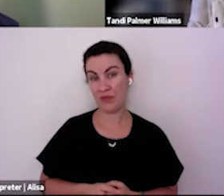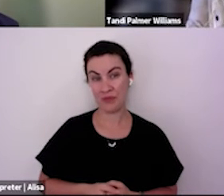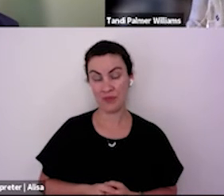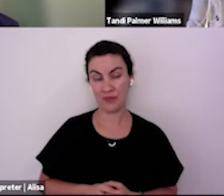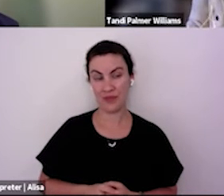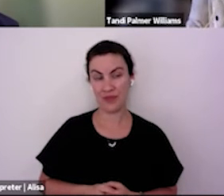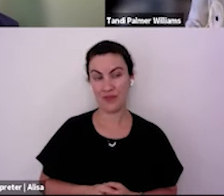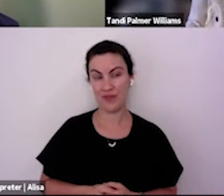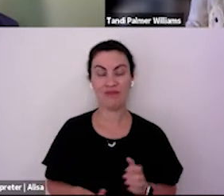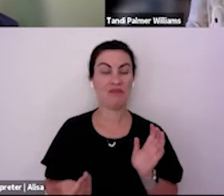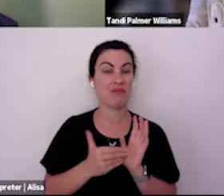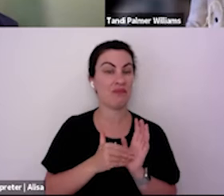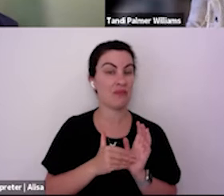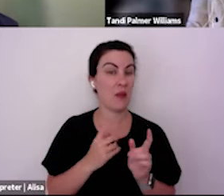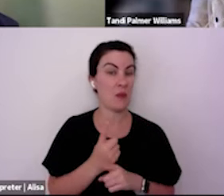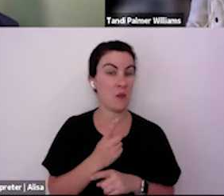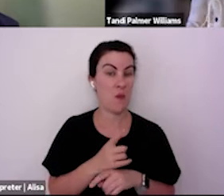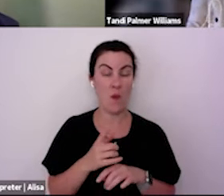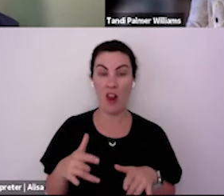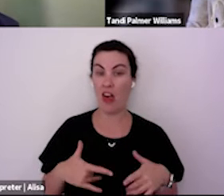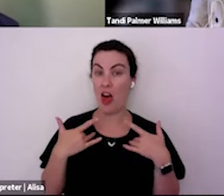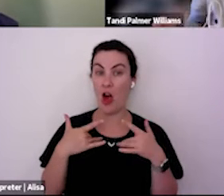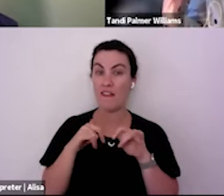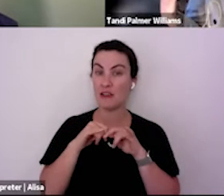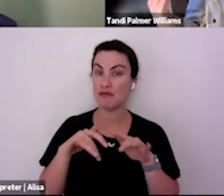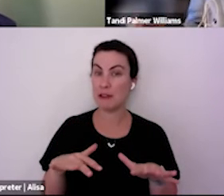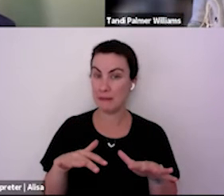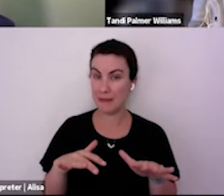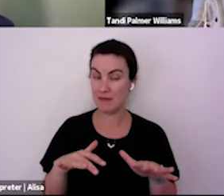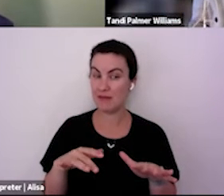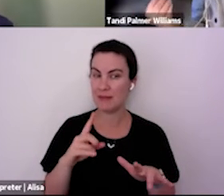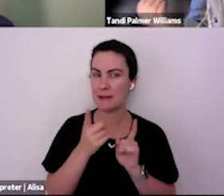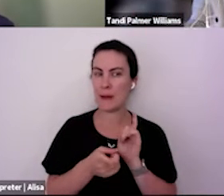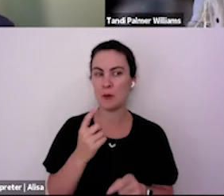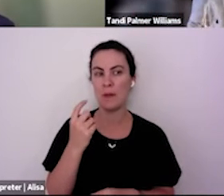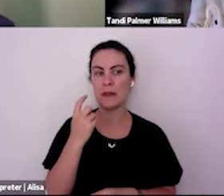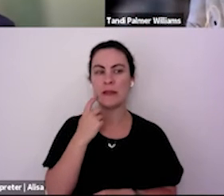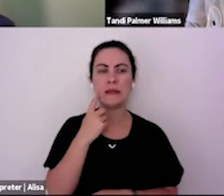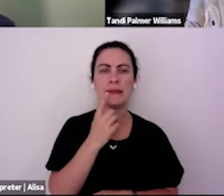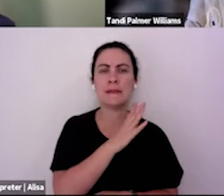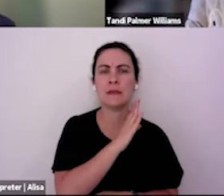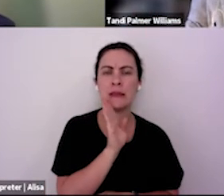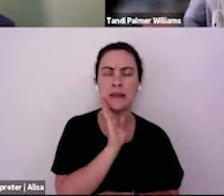Live streams people tell us they are easy to miss and some say they prefer to watch them on demand.